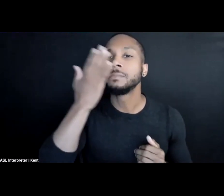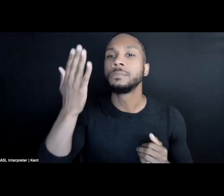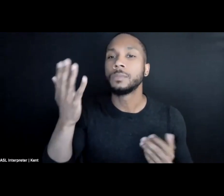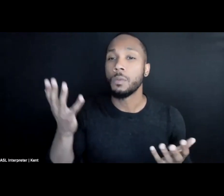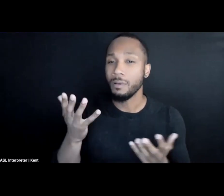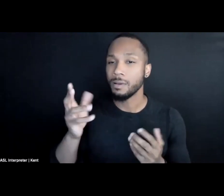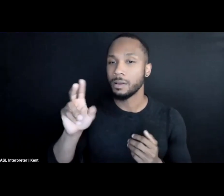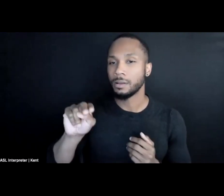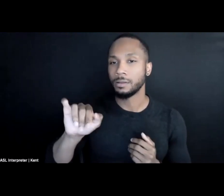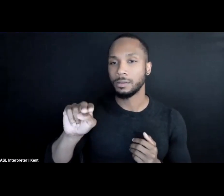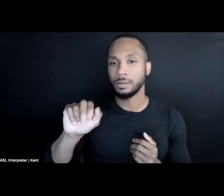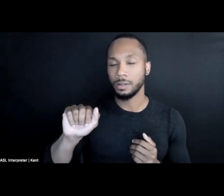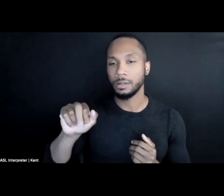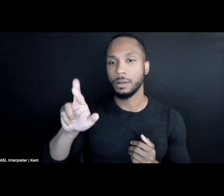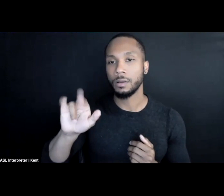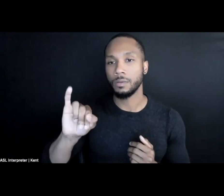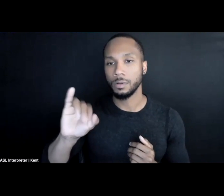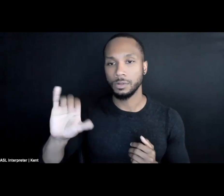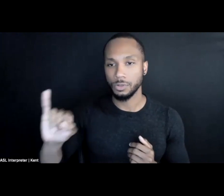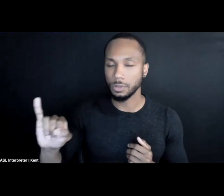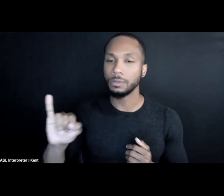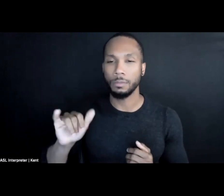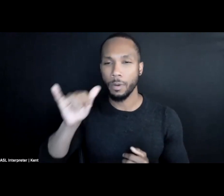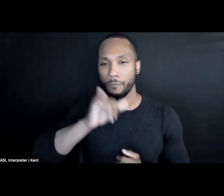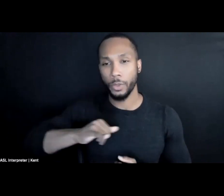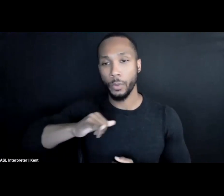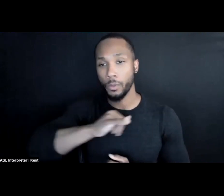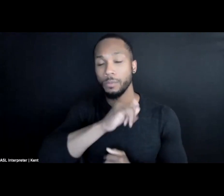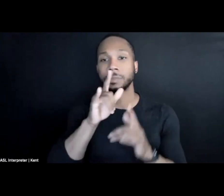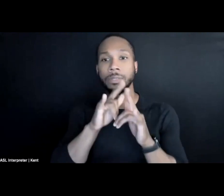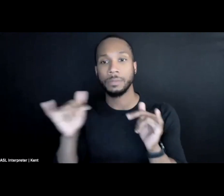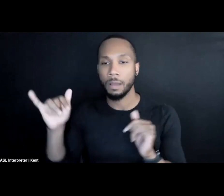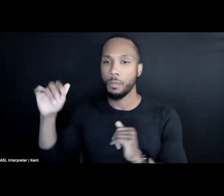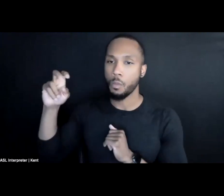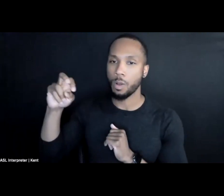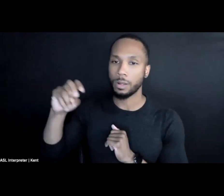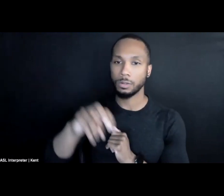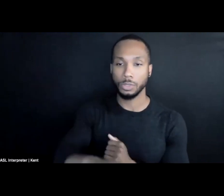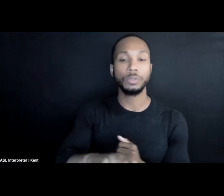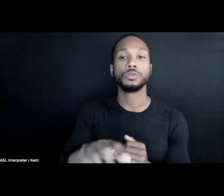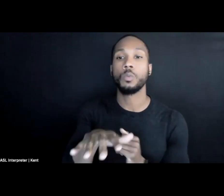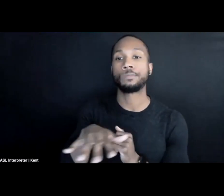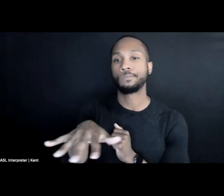A Nina Ricci perfume While walking down The stairs at Plaza Altamira.